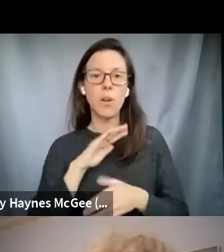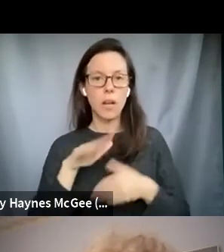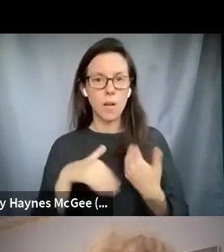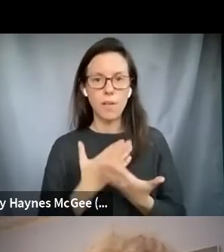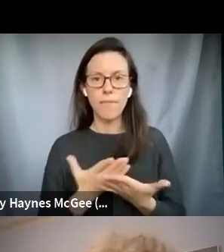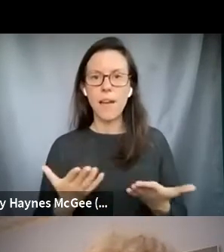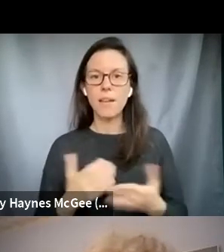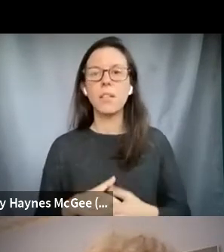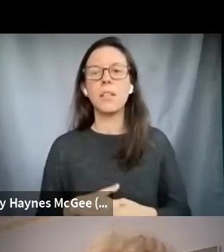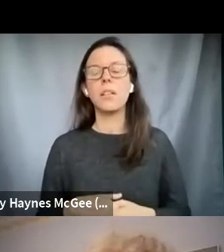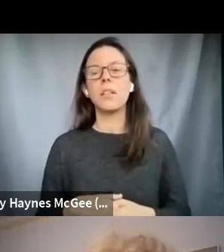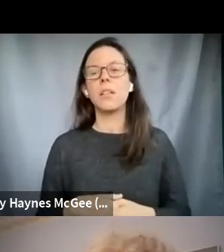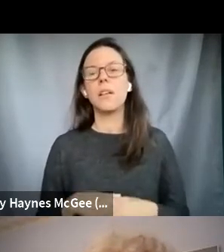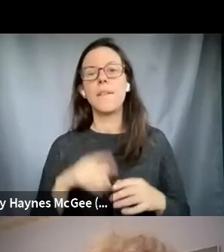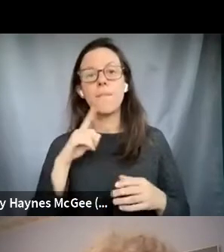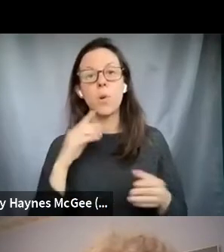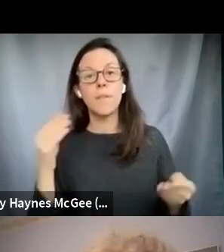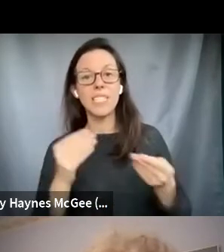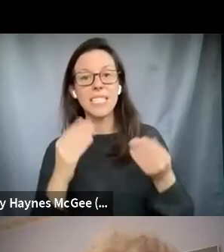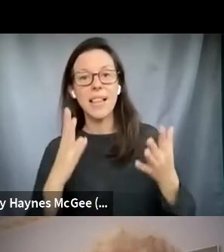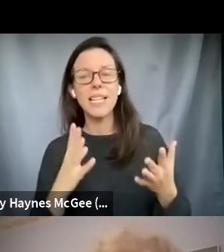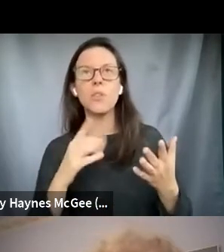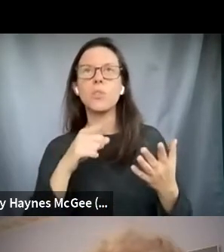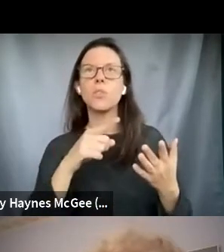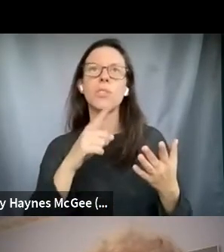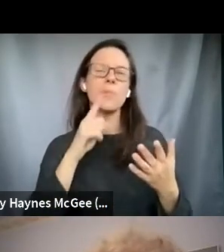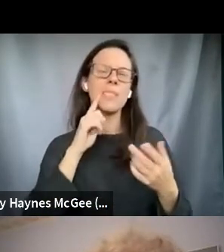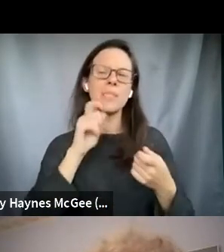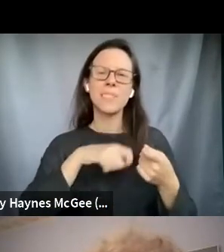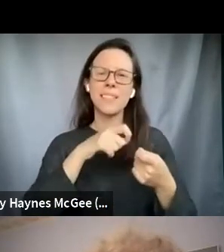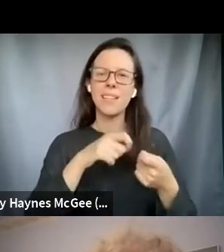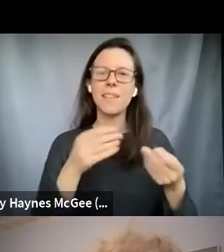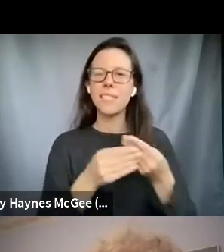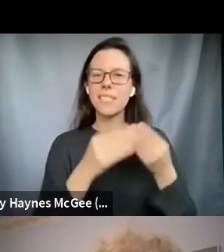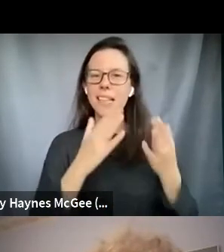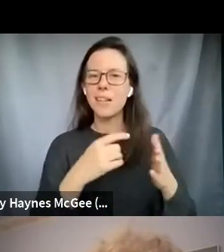And then for facilitators, we did that as a specific facilitator's rate.